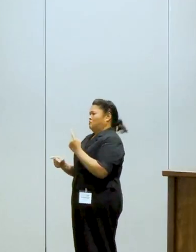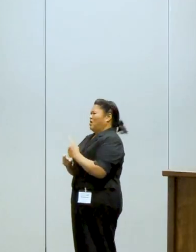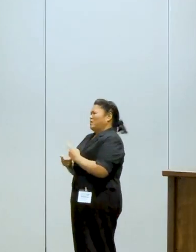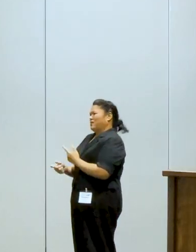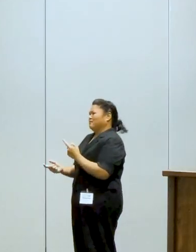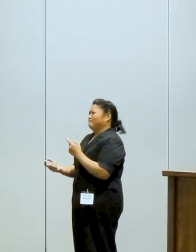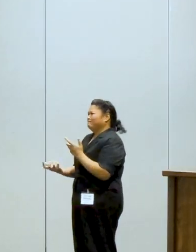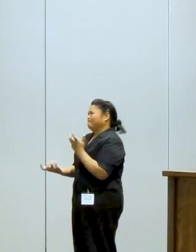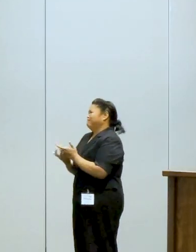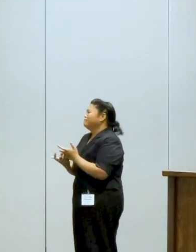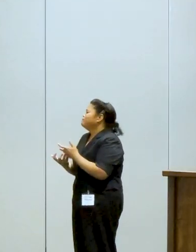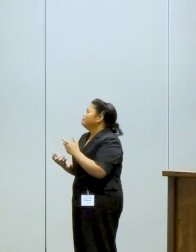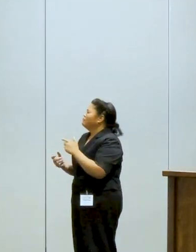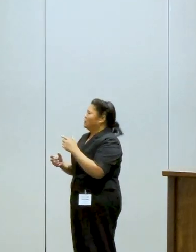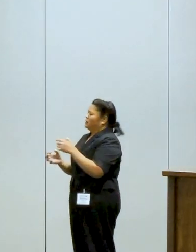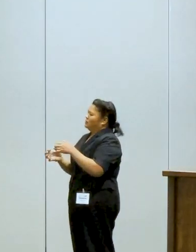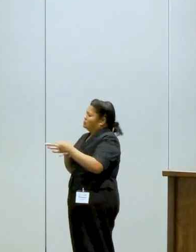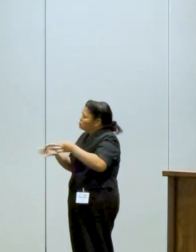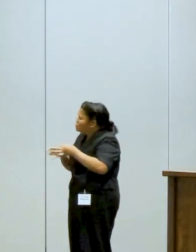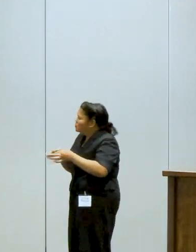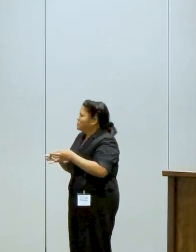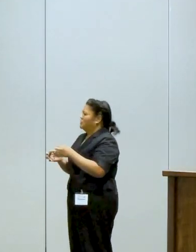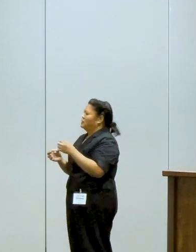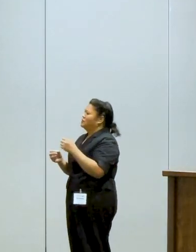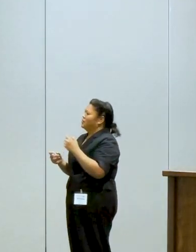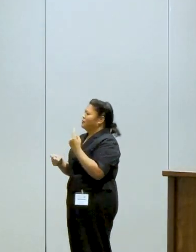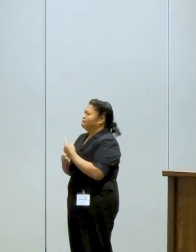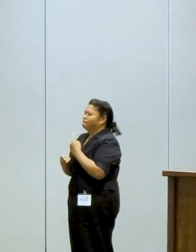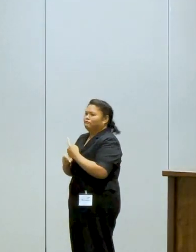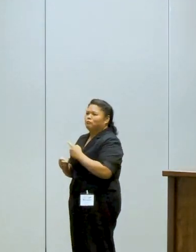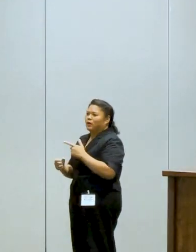formats, making it unusable for students with visual